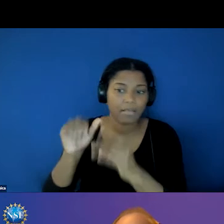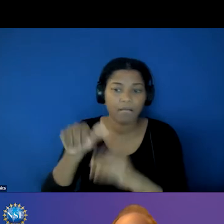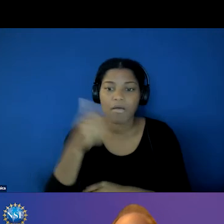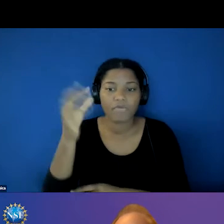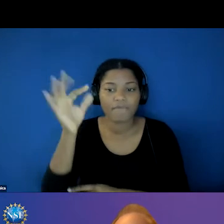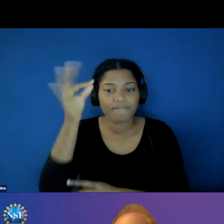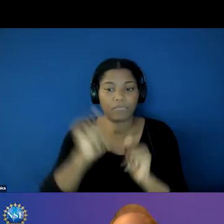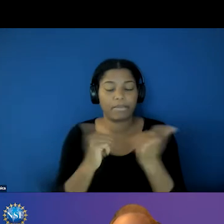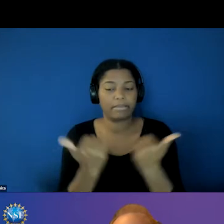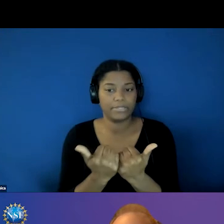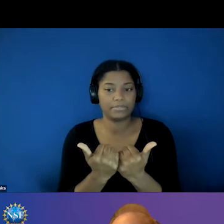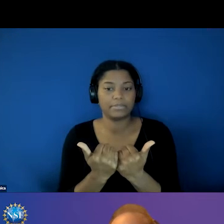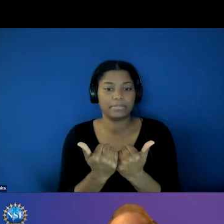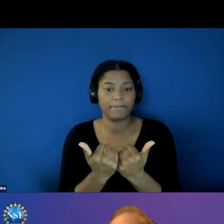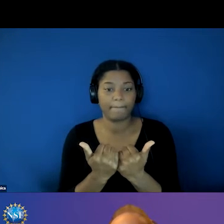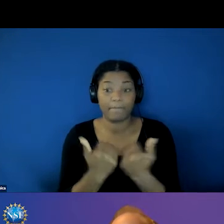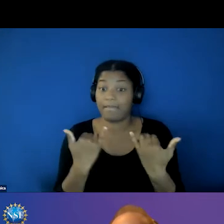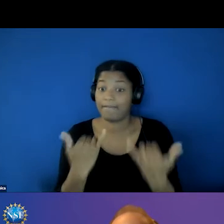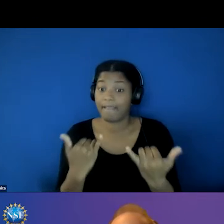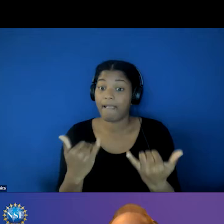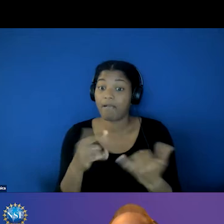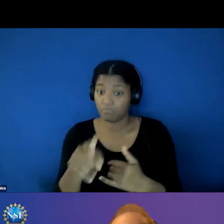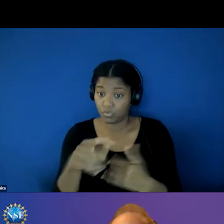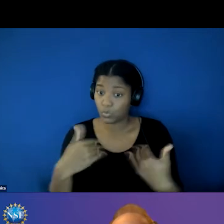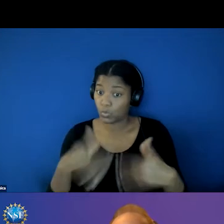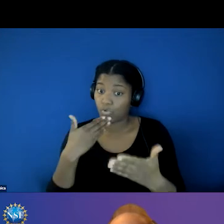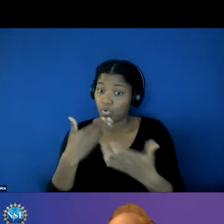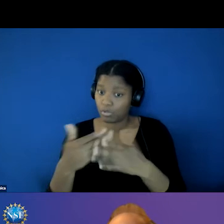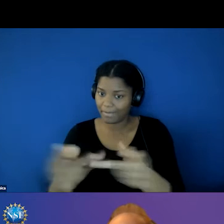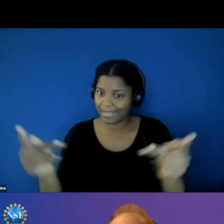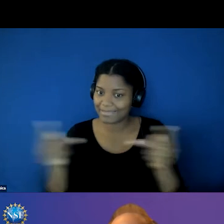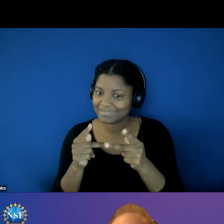you are, well positioned to be able to tap into,